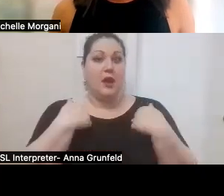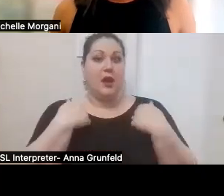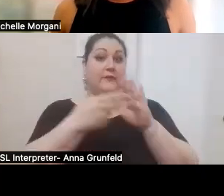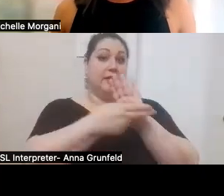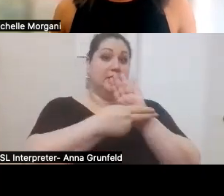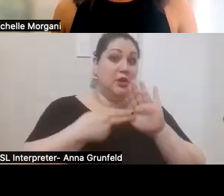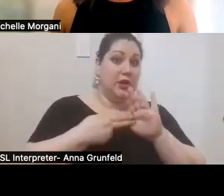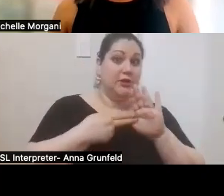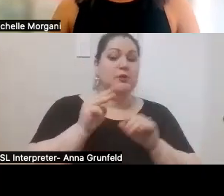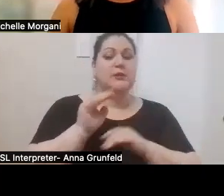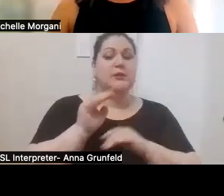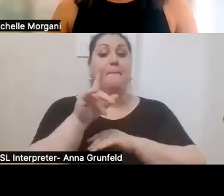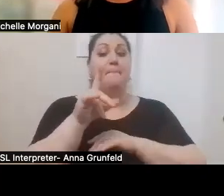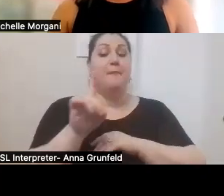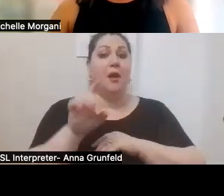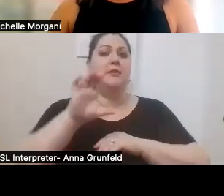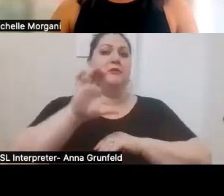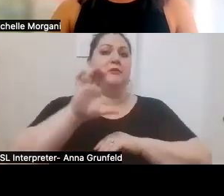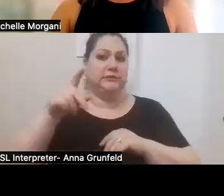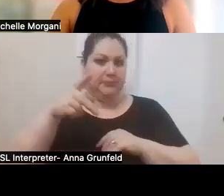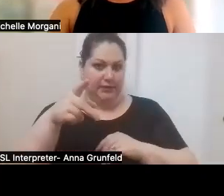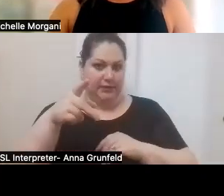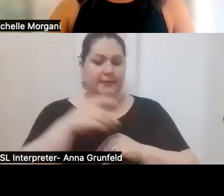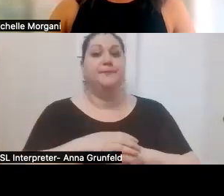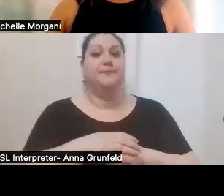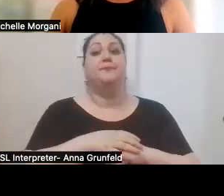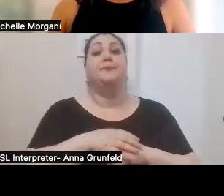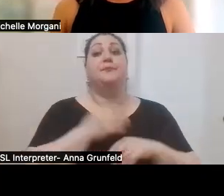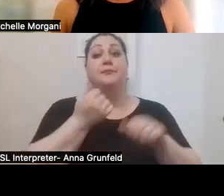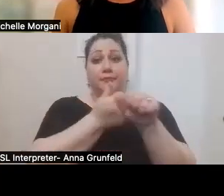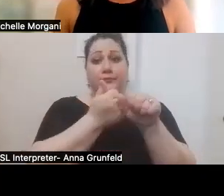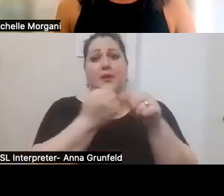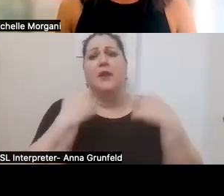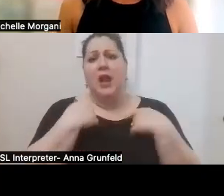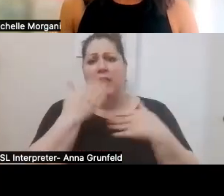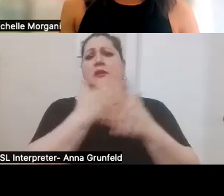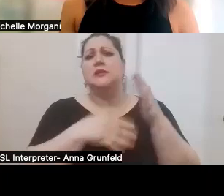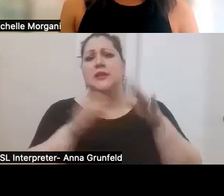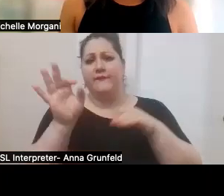And now Bobby does have some functional impacts as related to fine motor challenges.